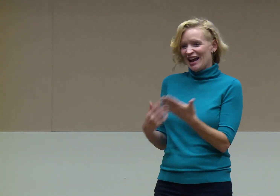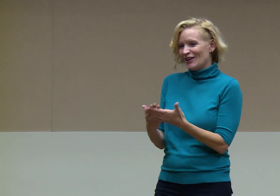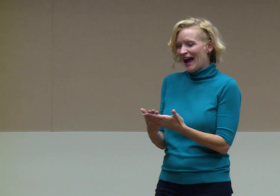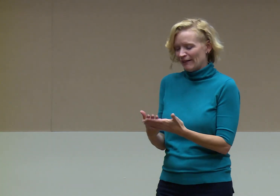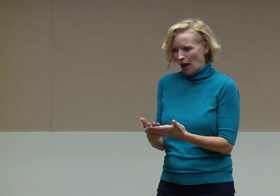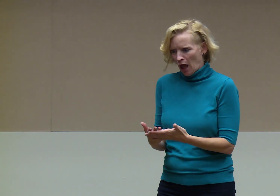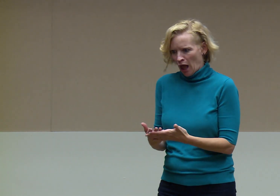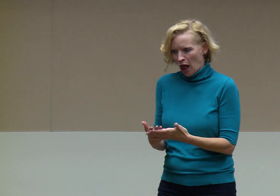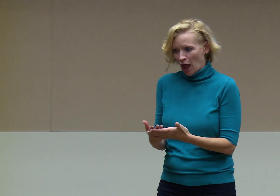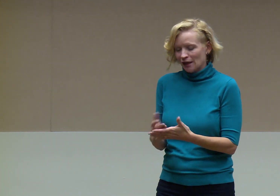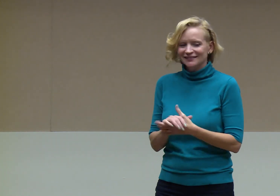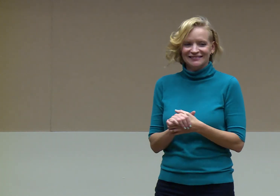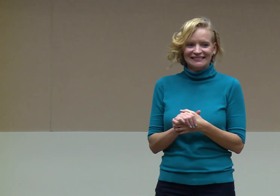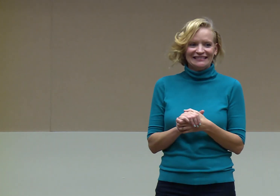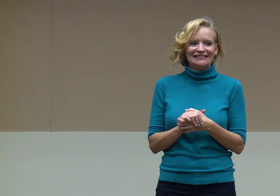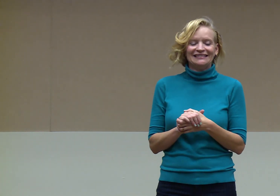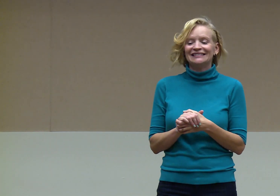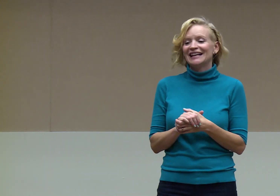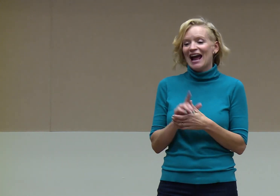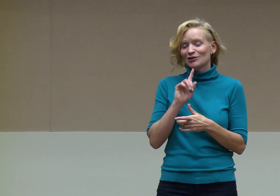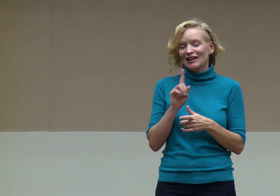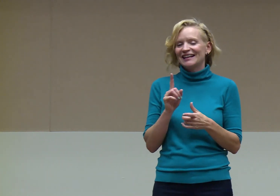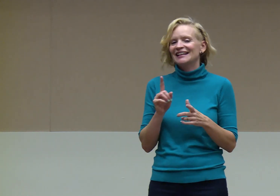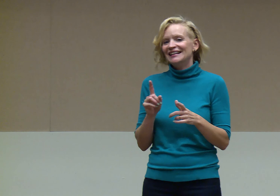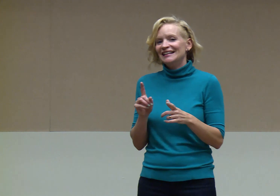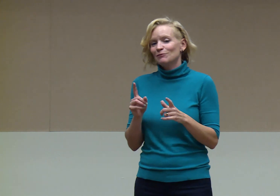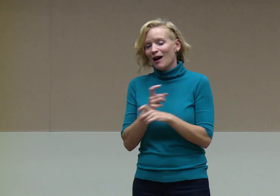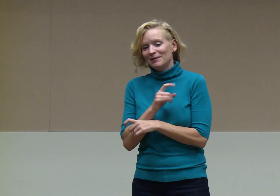So I got to Dallas--